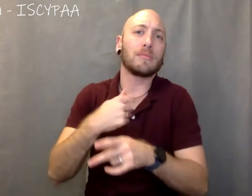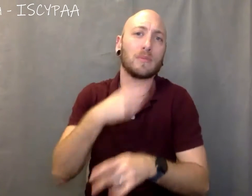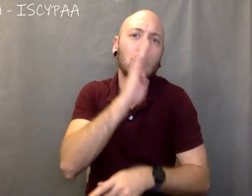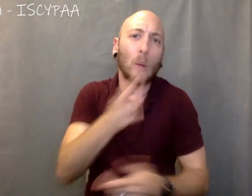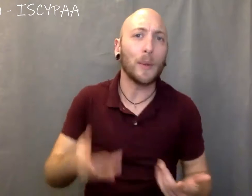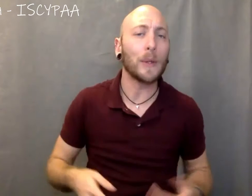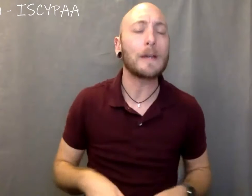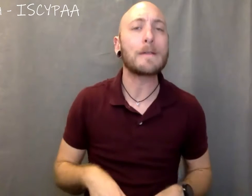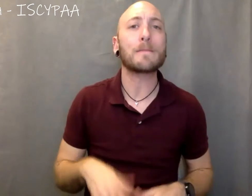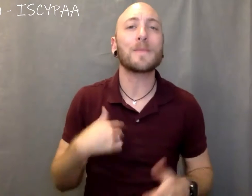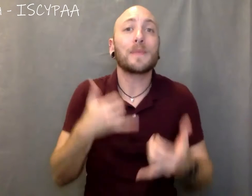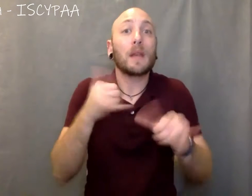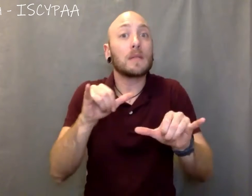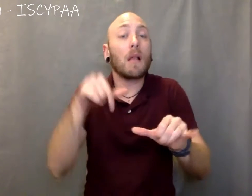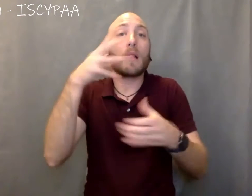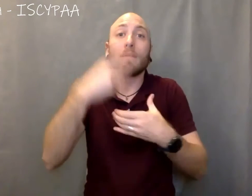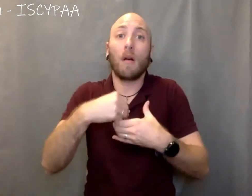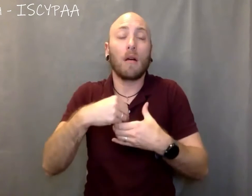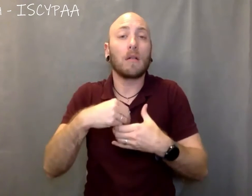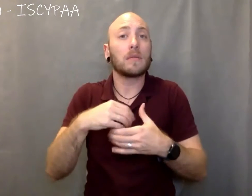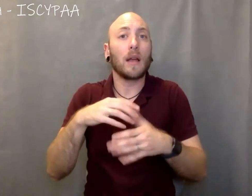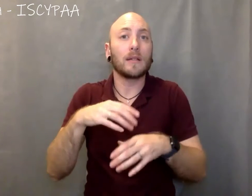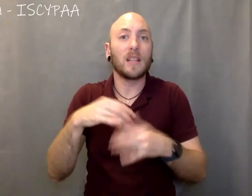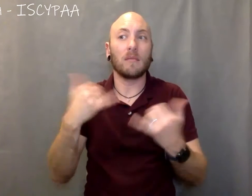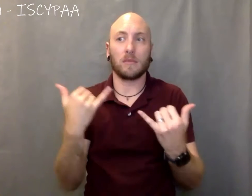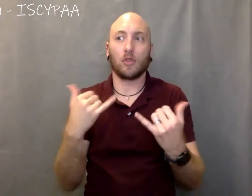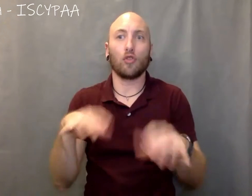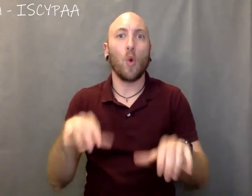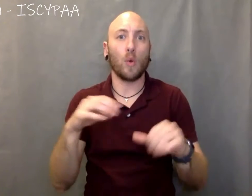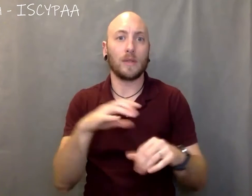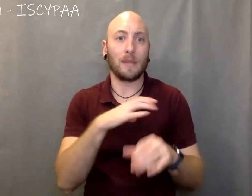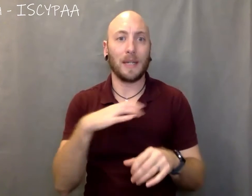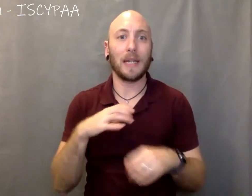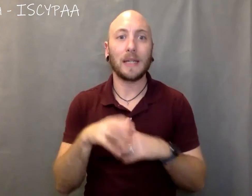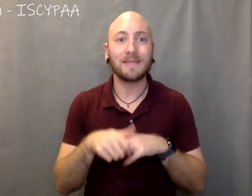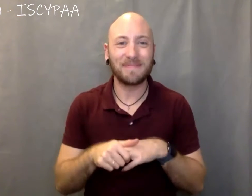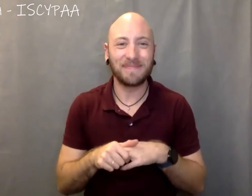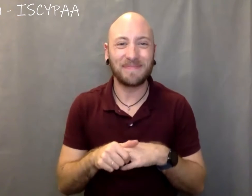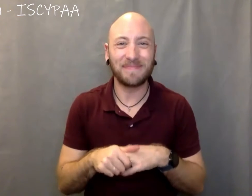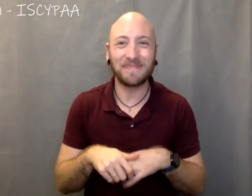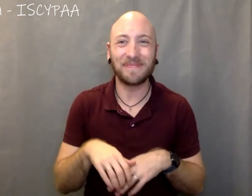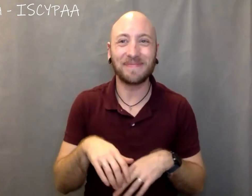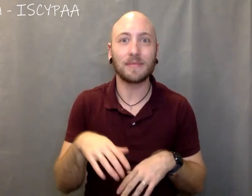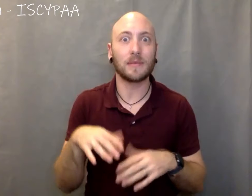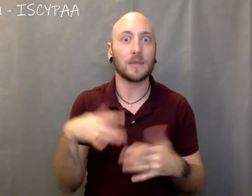you know I'm still involved with this keep I'm on the current host committee we're super excited. You know, and I'm going to see if